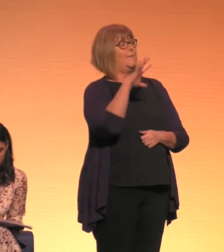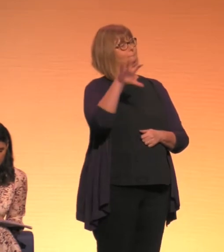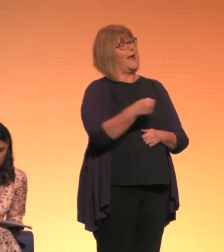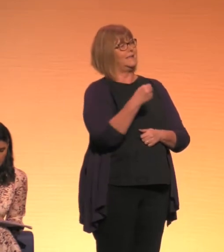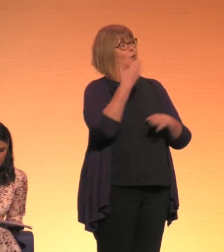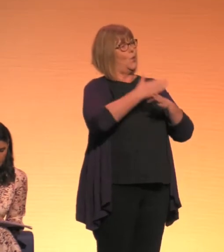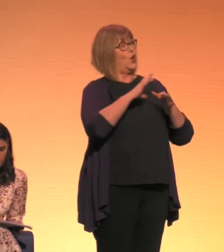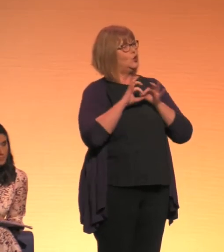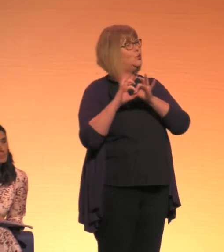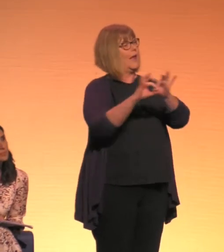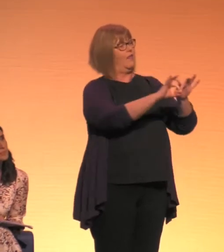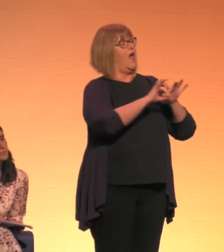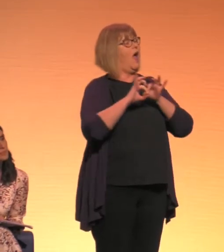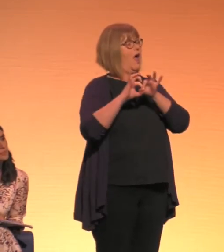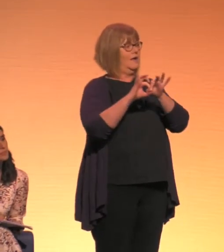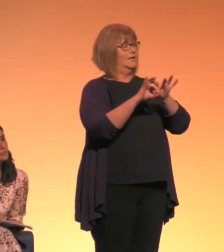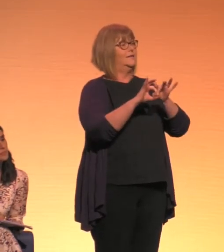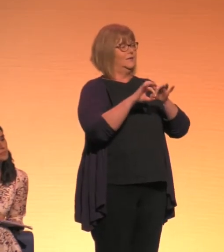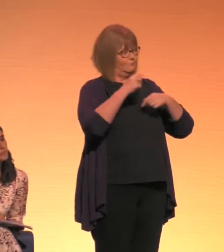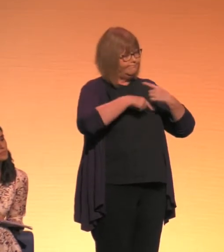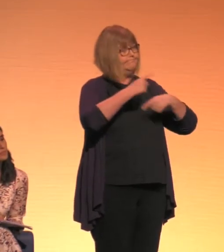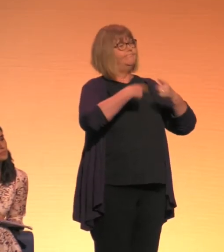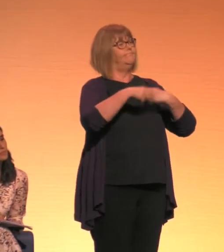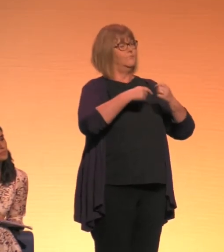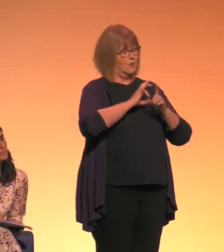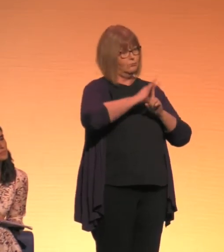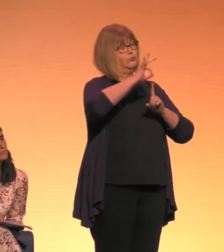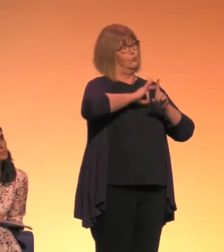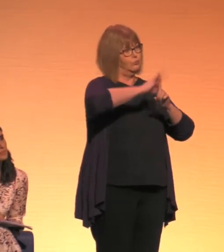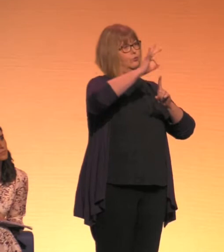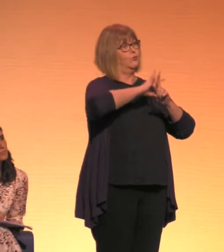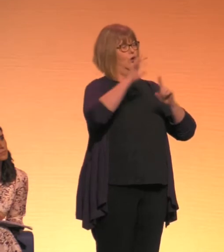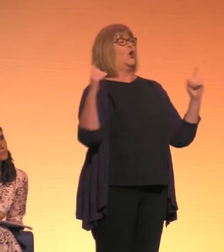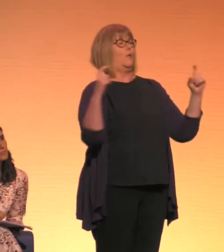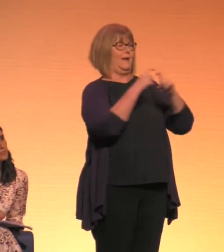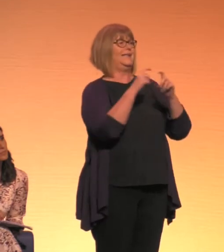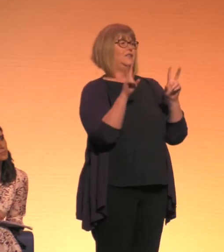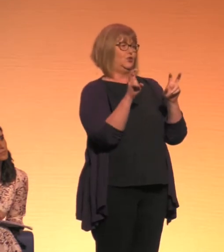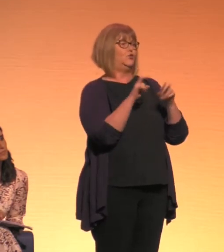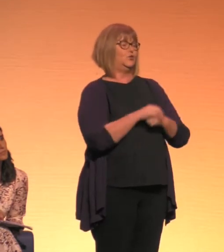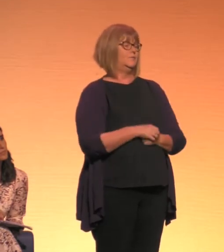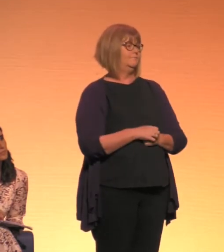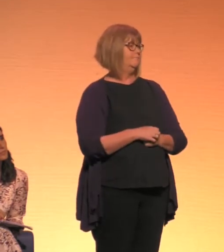We need to work together to continue to make progress on these complex issues.